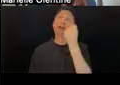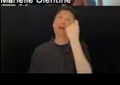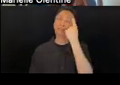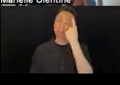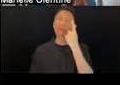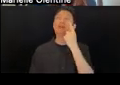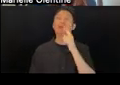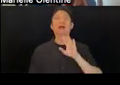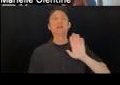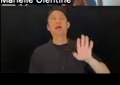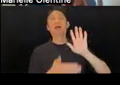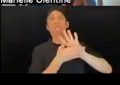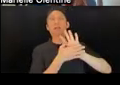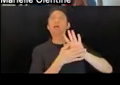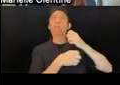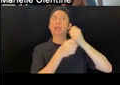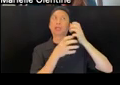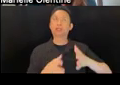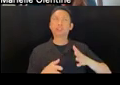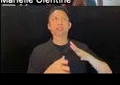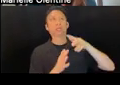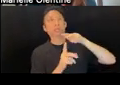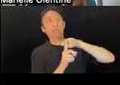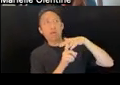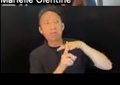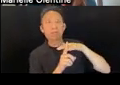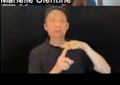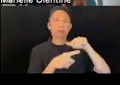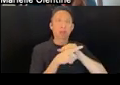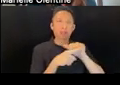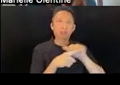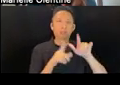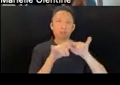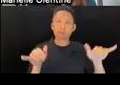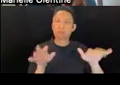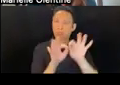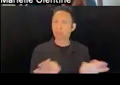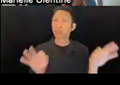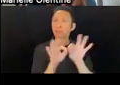Marielle, are there any other tricks you would like to share? I think these are awesome. The